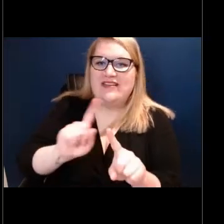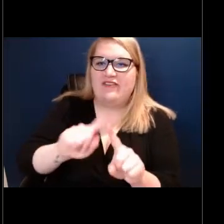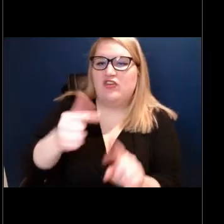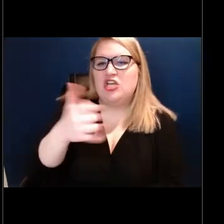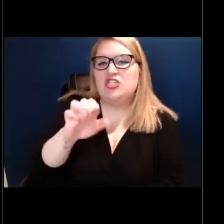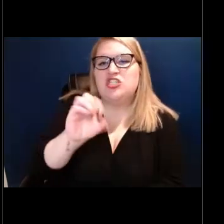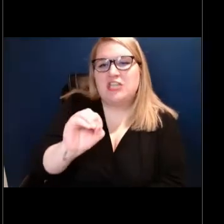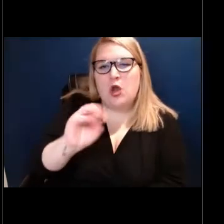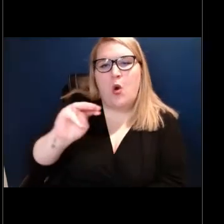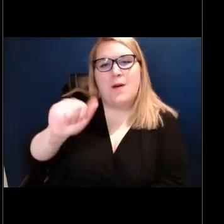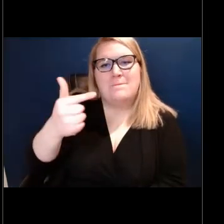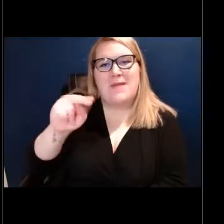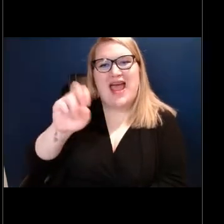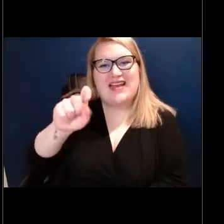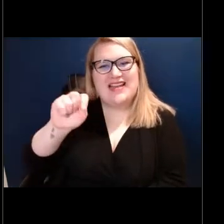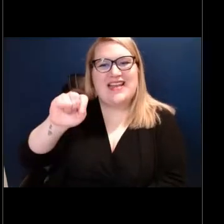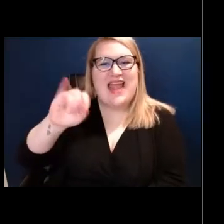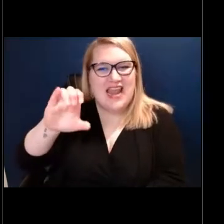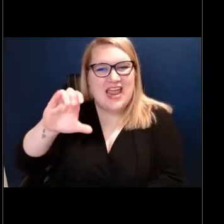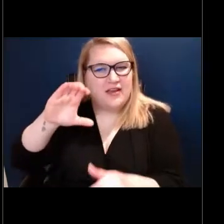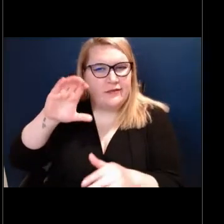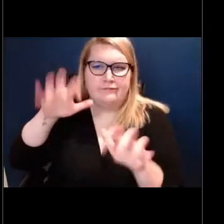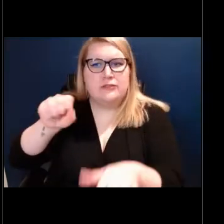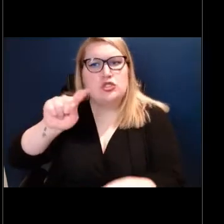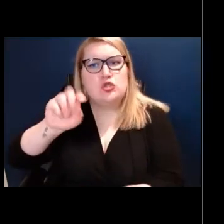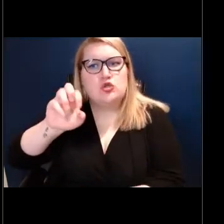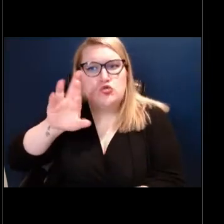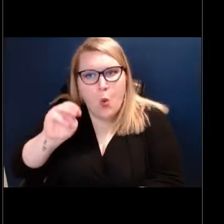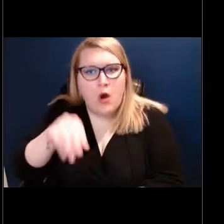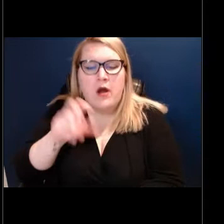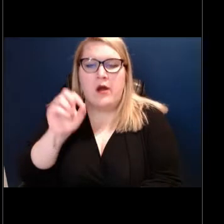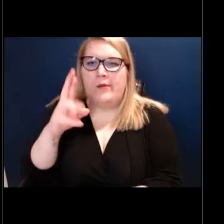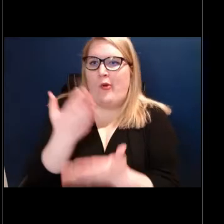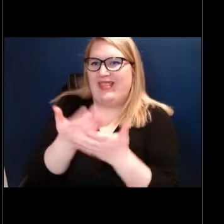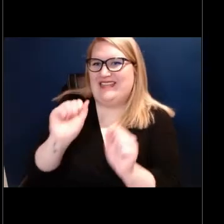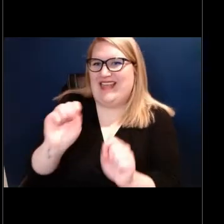or radiation storms occurring that can affect satellites and power grids.